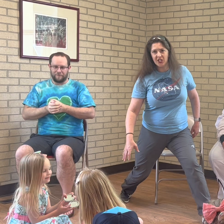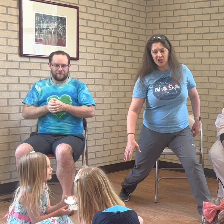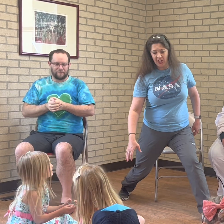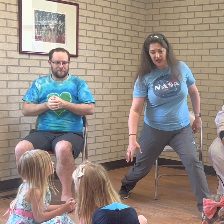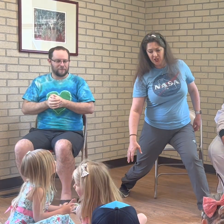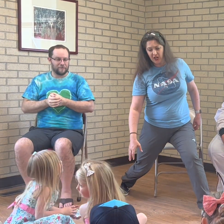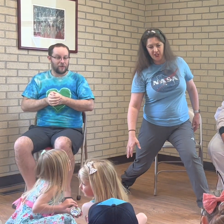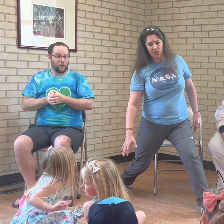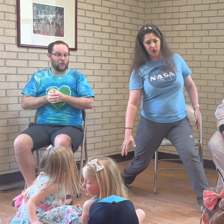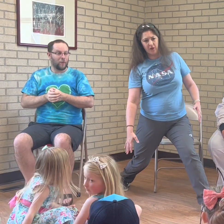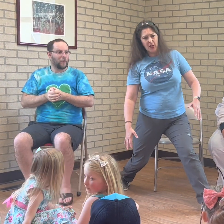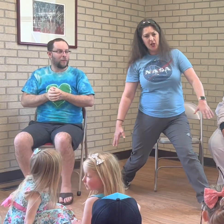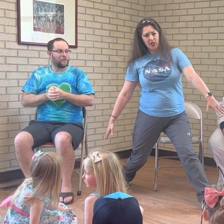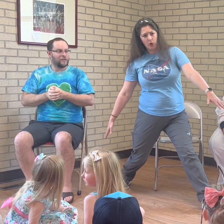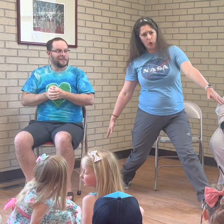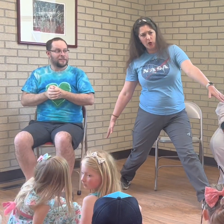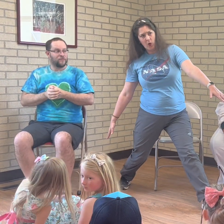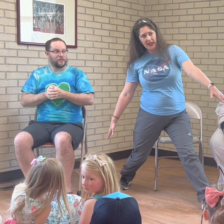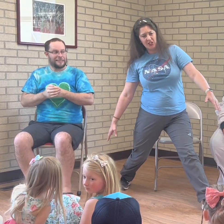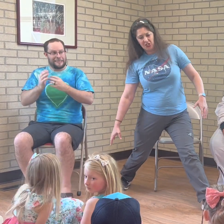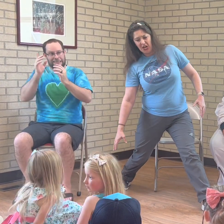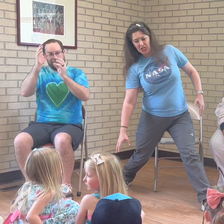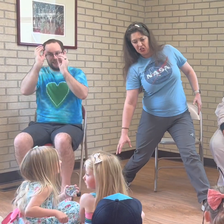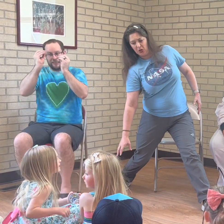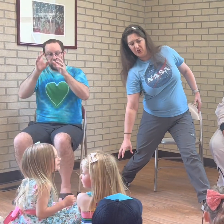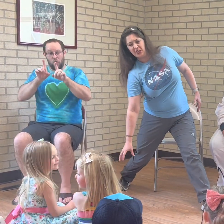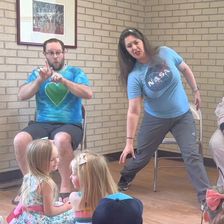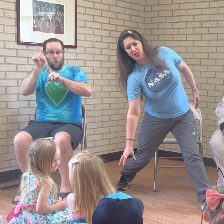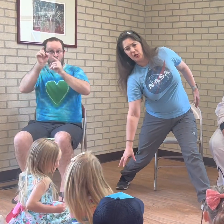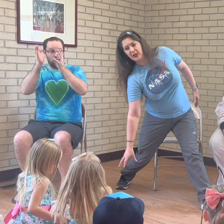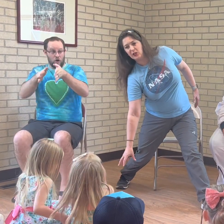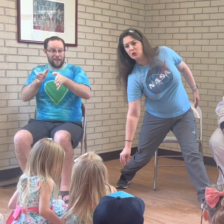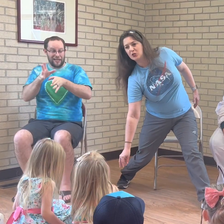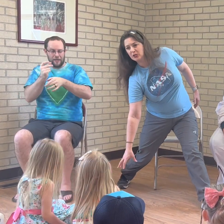teach the astronauts to sort of get a real wide stance so that way they can get a little